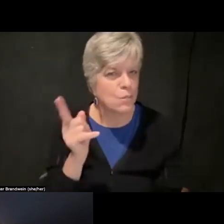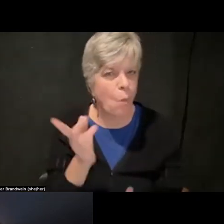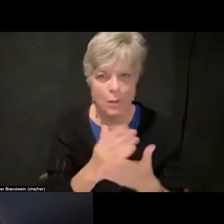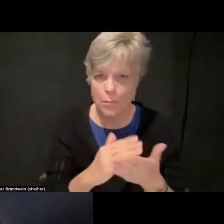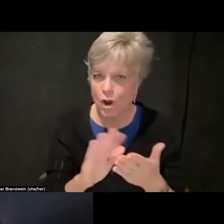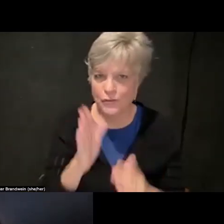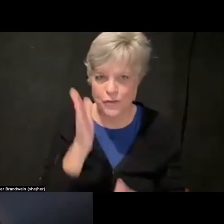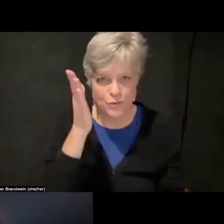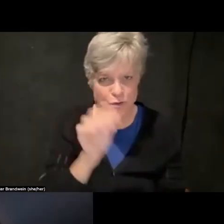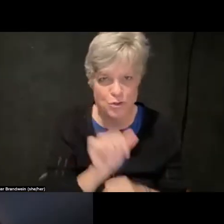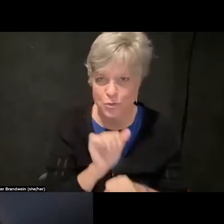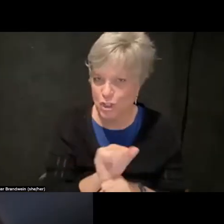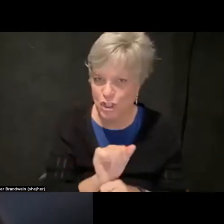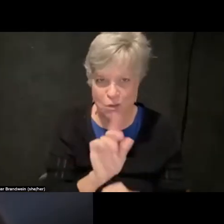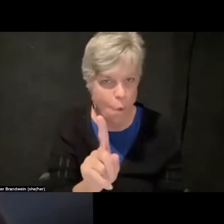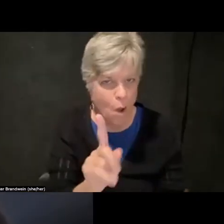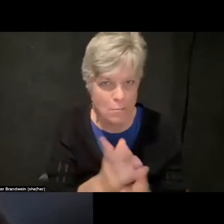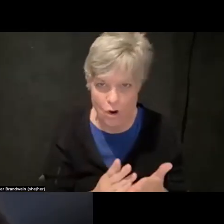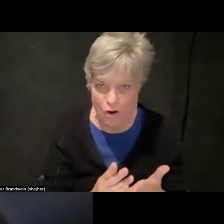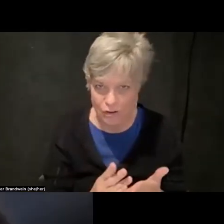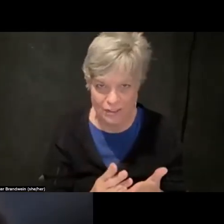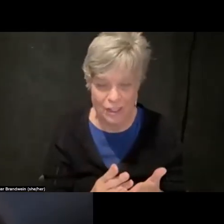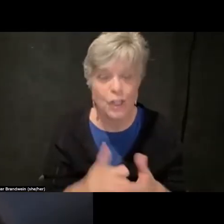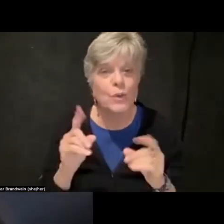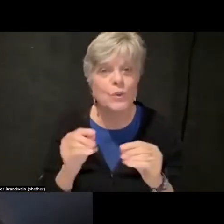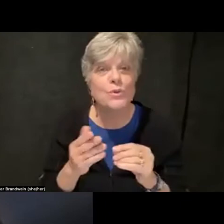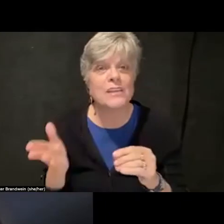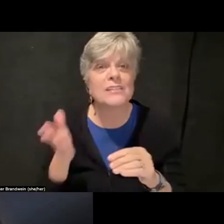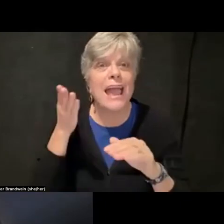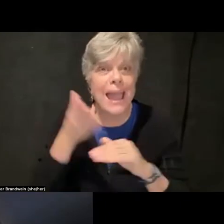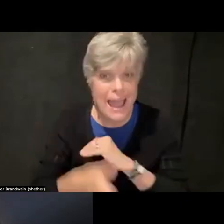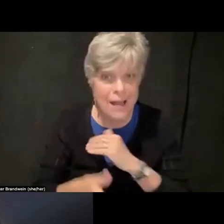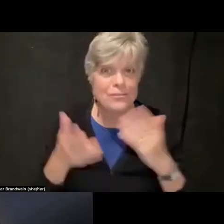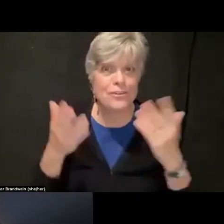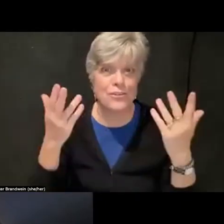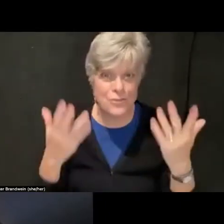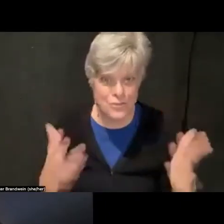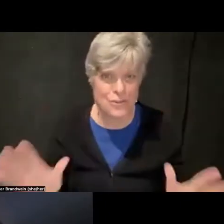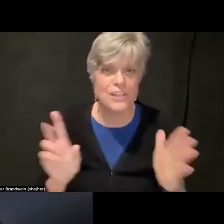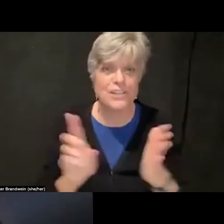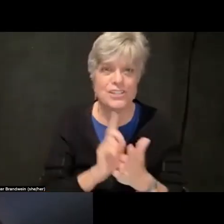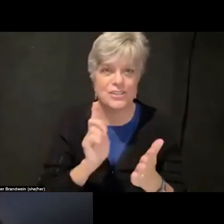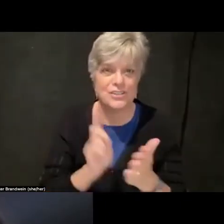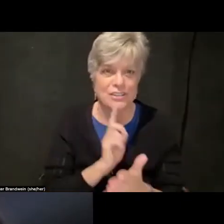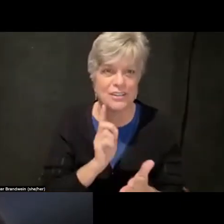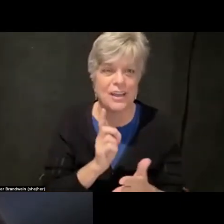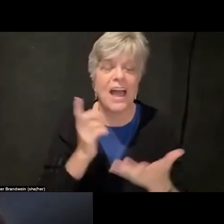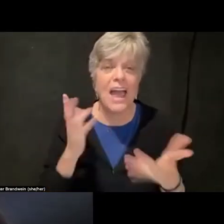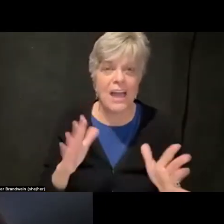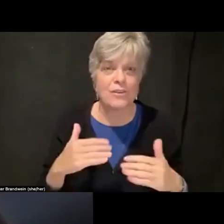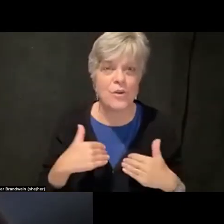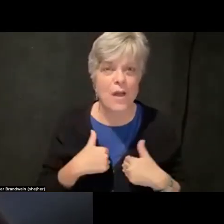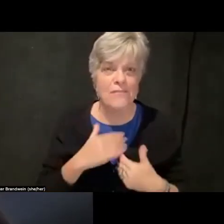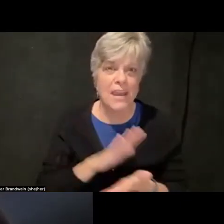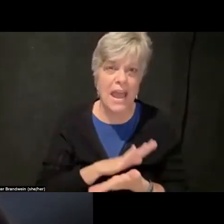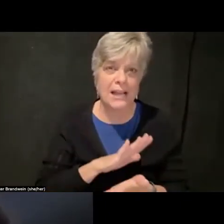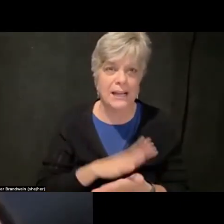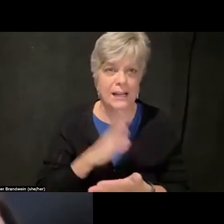and you can do things after you get done and after you have that academic experience and confidence also behind you.